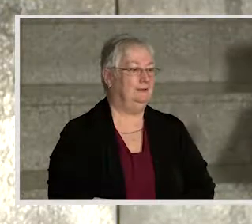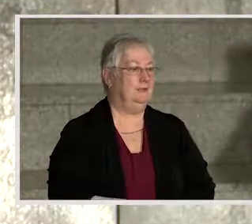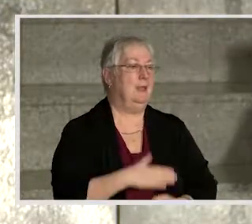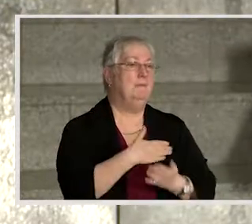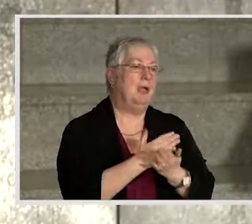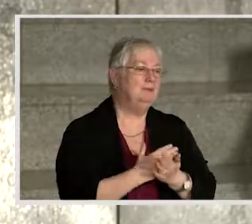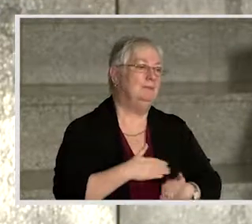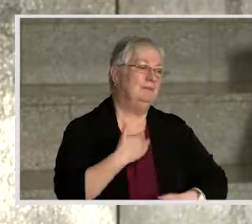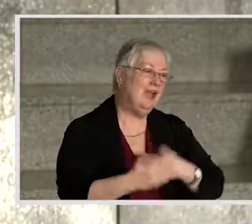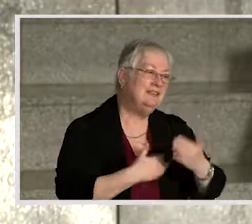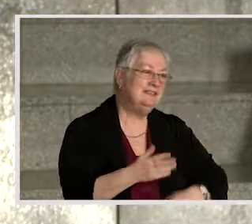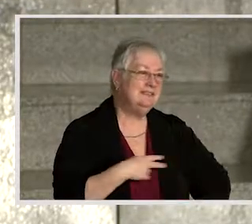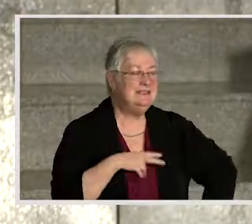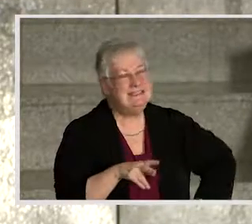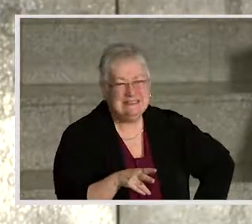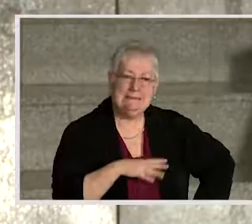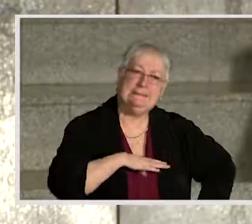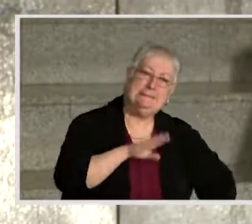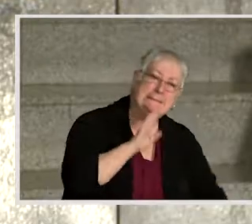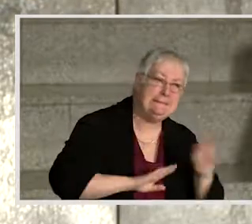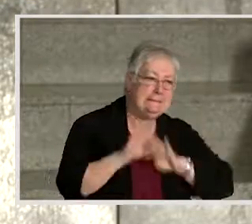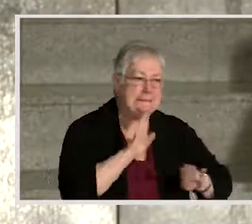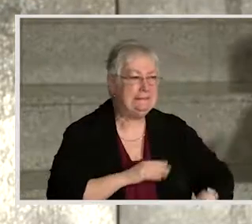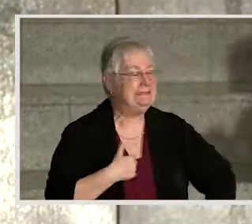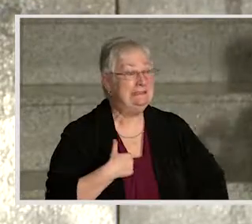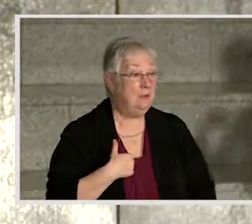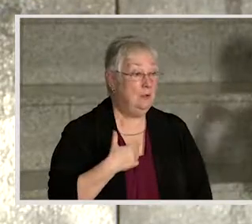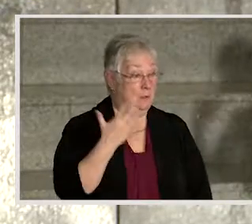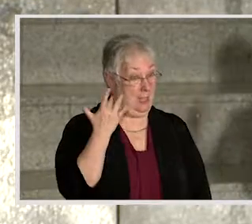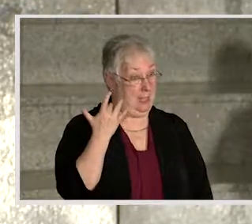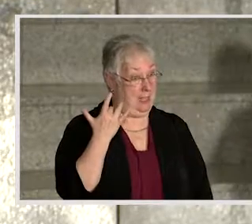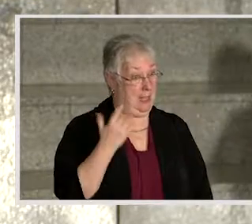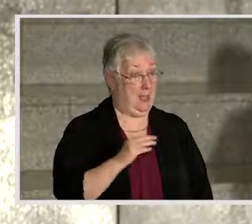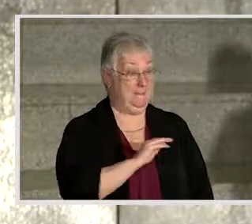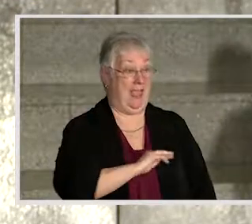WORK WITH ALL OF THE AGENCY DIRECTORS, PUT THE BUDGET